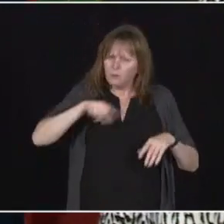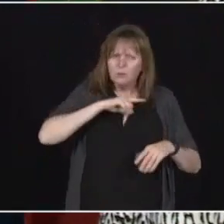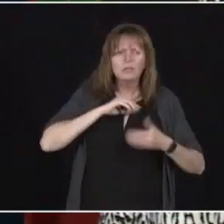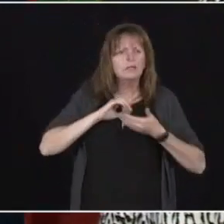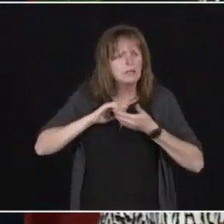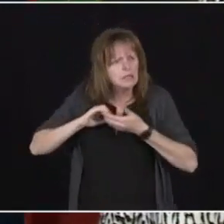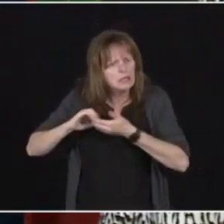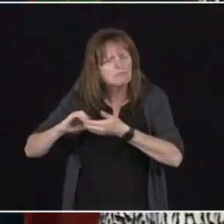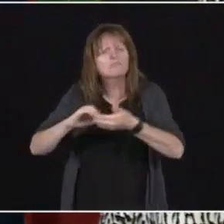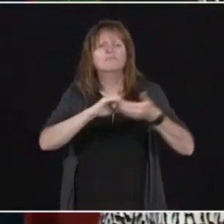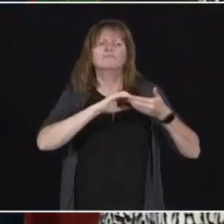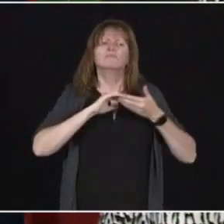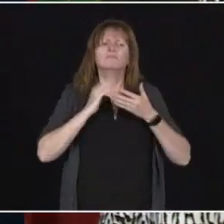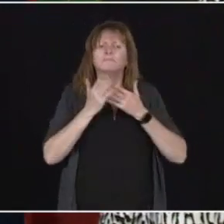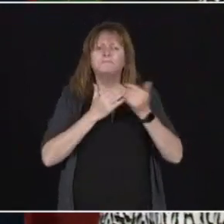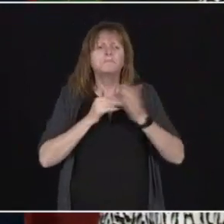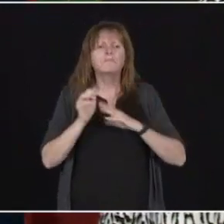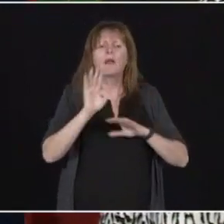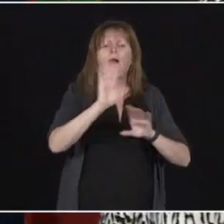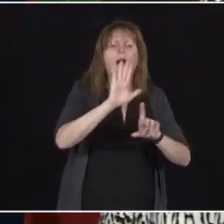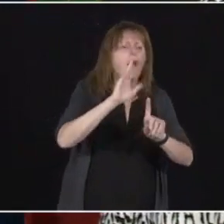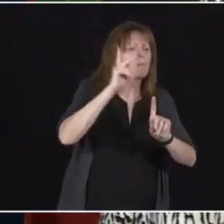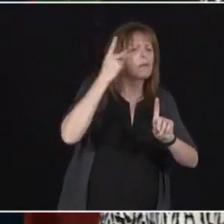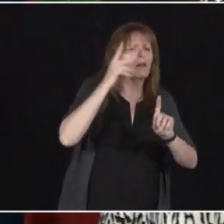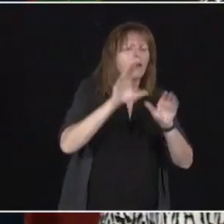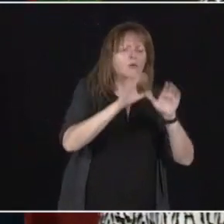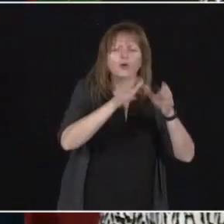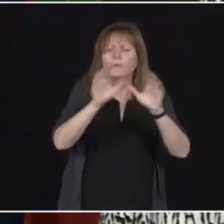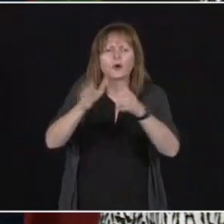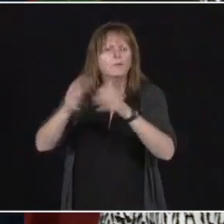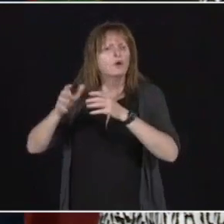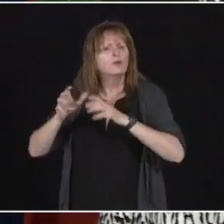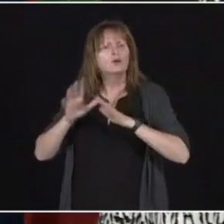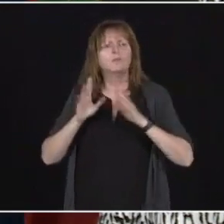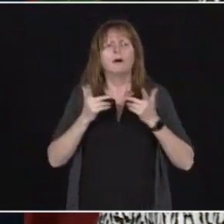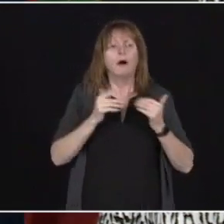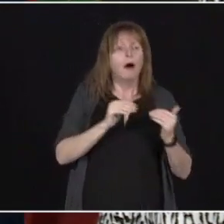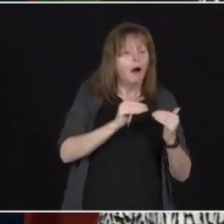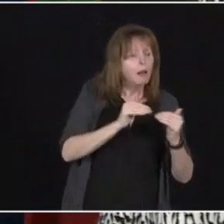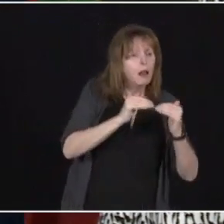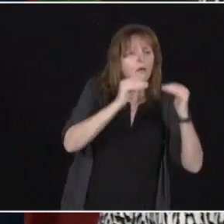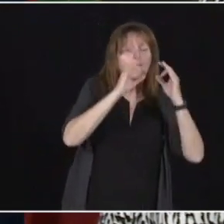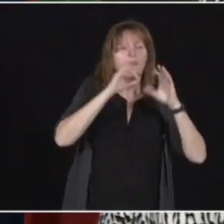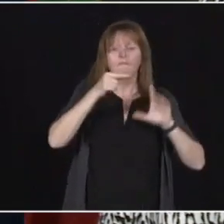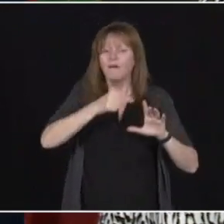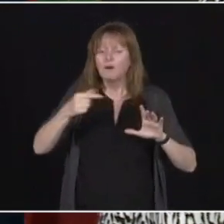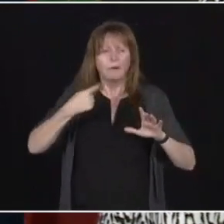You do not get the anarchy in it, but we have such great people here in Ontario, we don't believe in it.